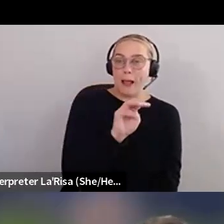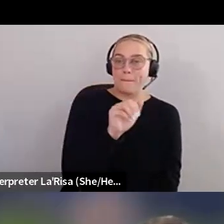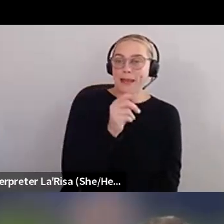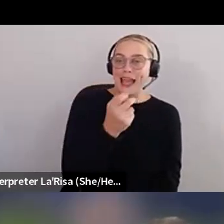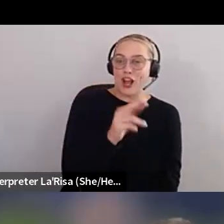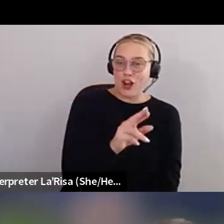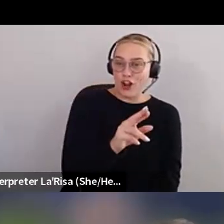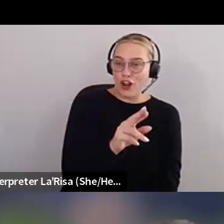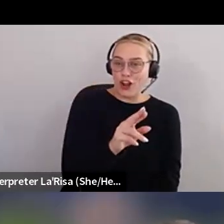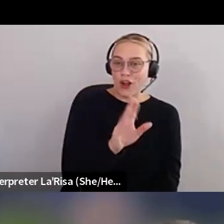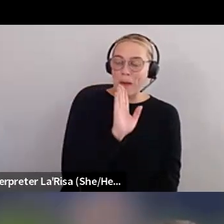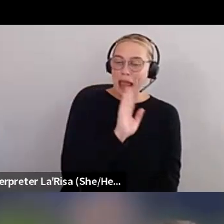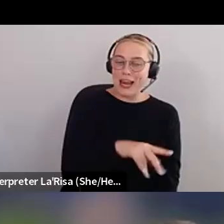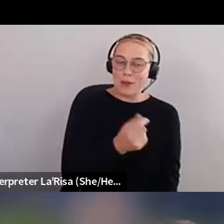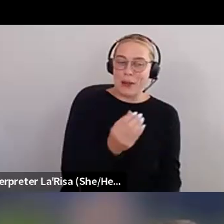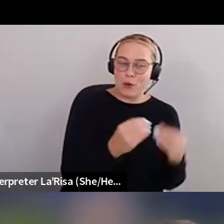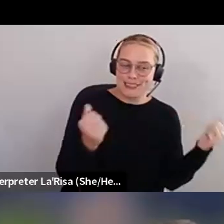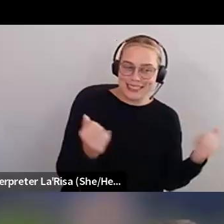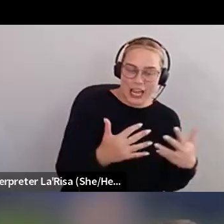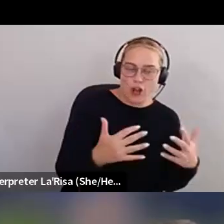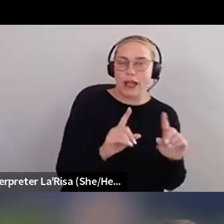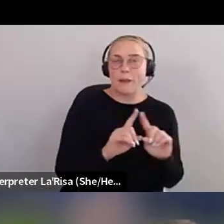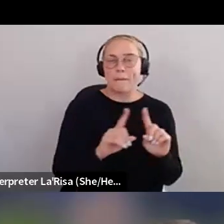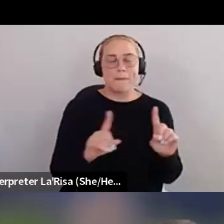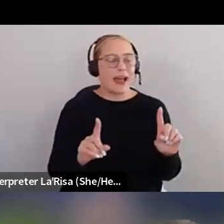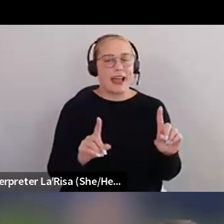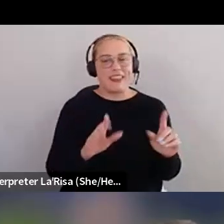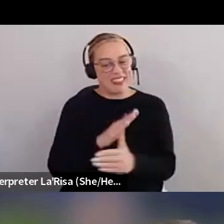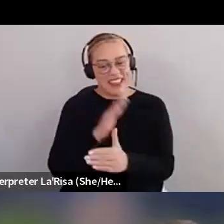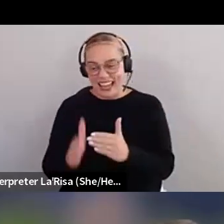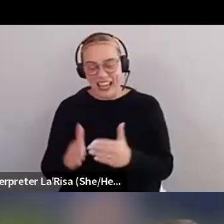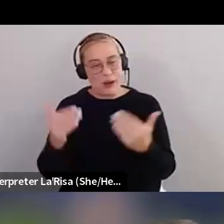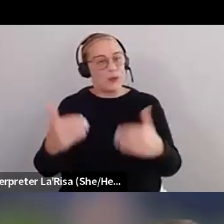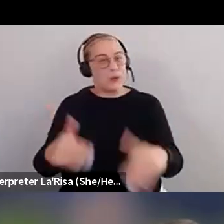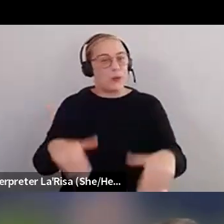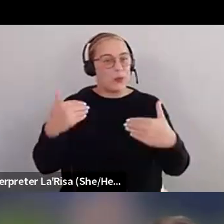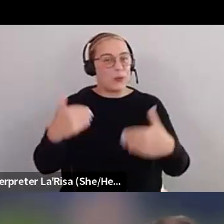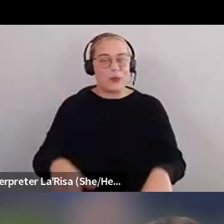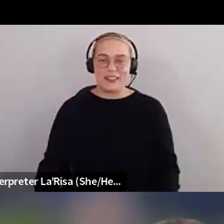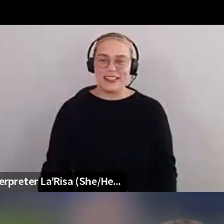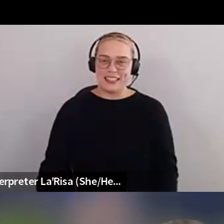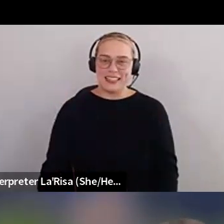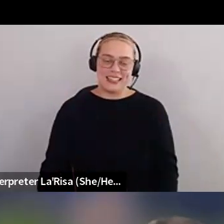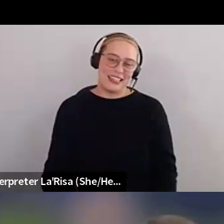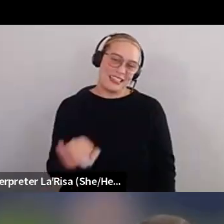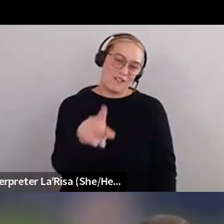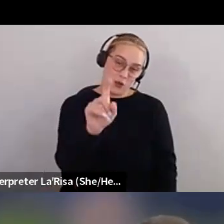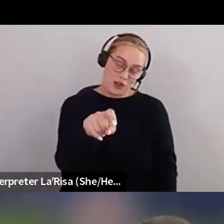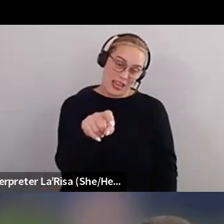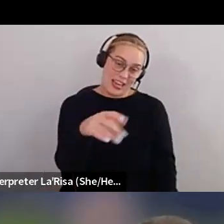Rock series on Hulu. I'm very into blind manner. I know the first one was